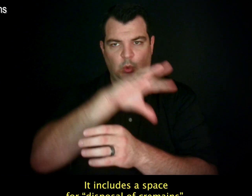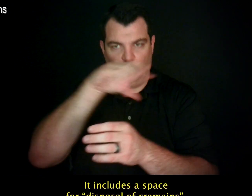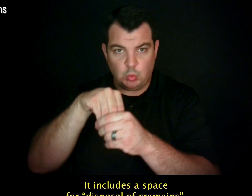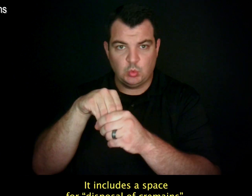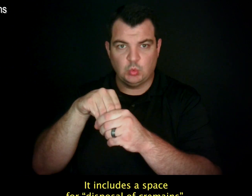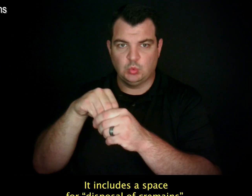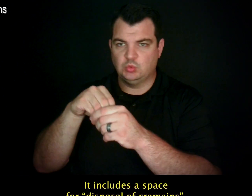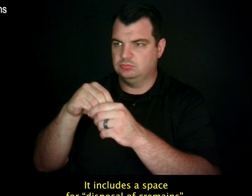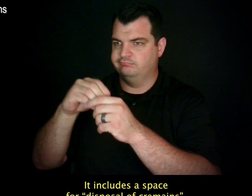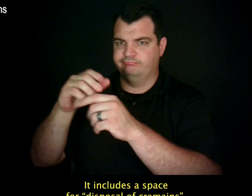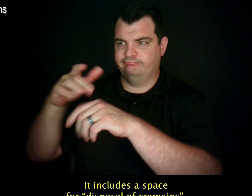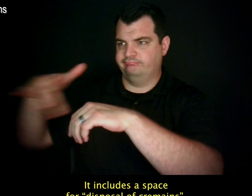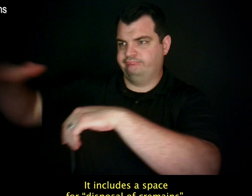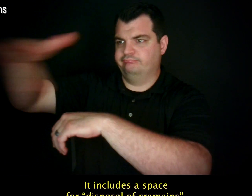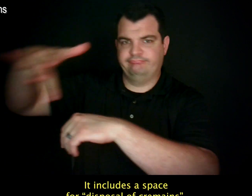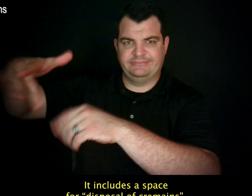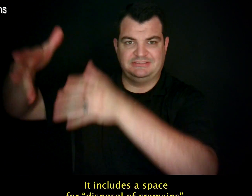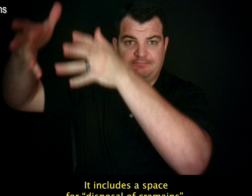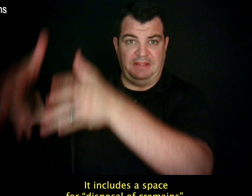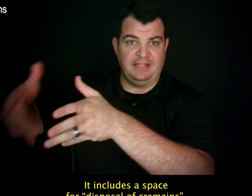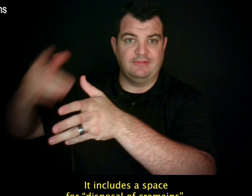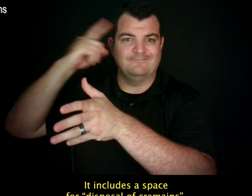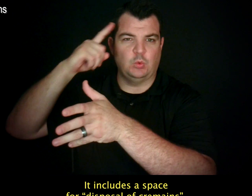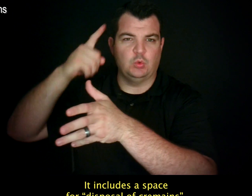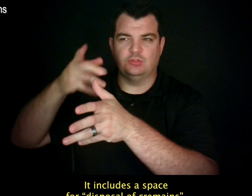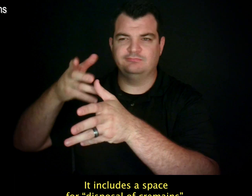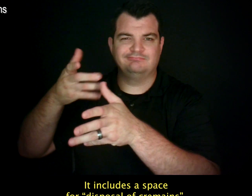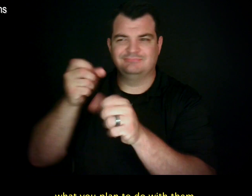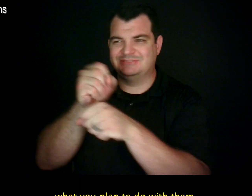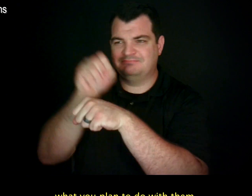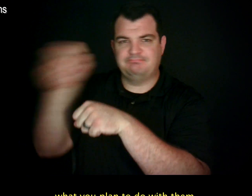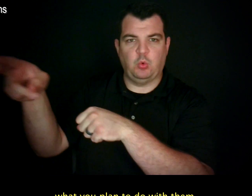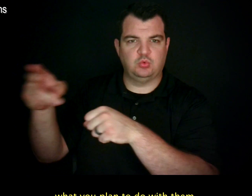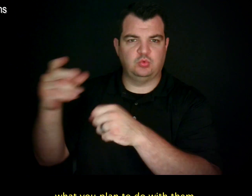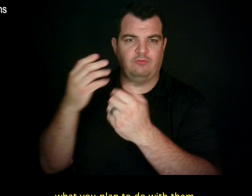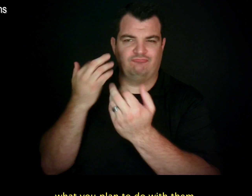It includes a space for “disposal of cremains”, what you plan to do with them.